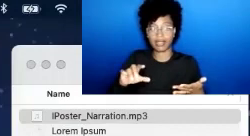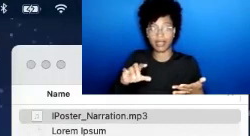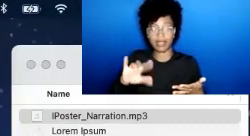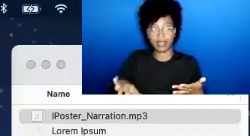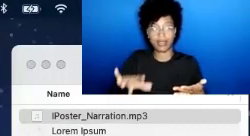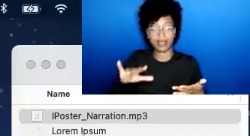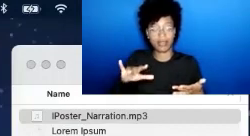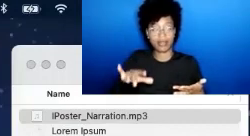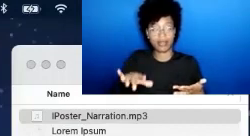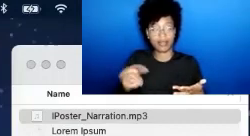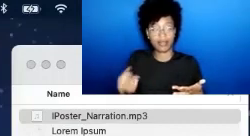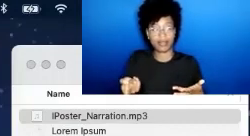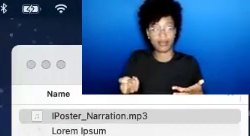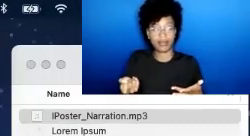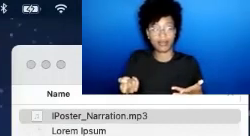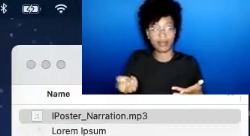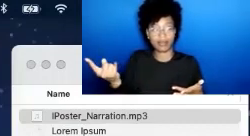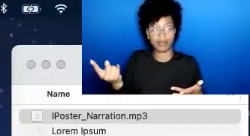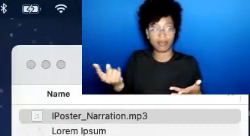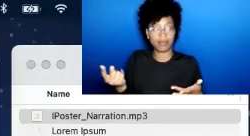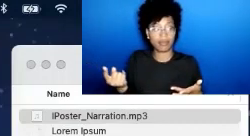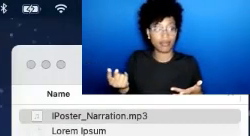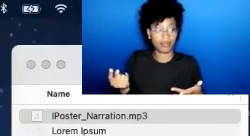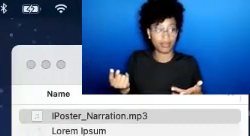it in, click on the logo itself to remove it.